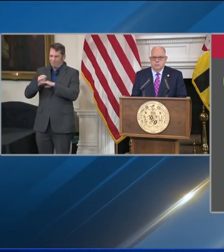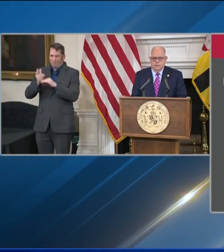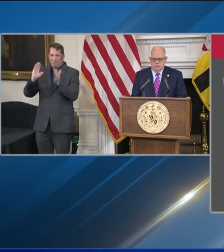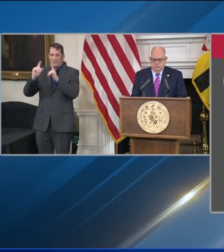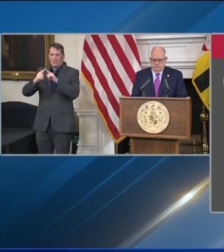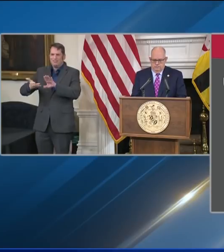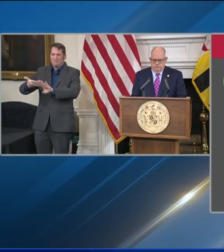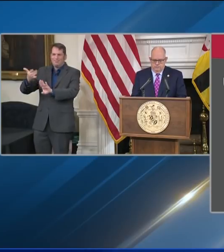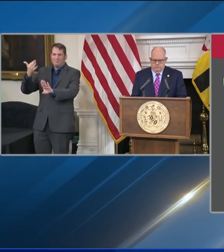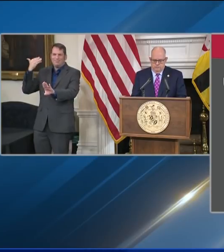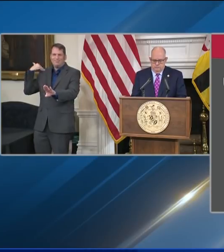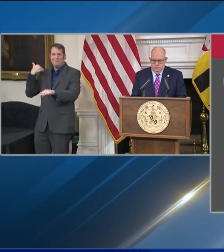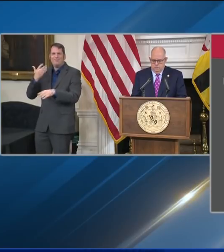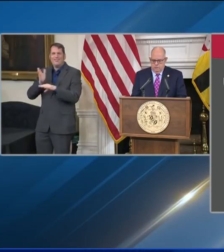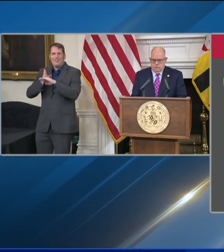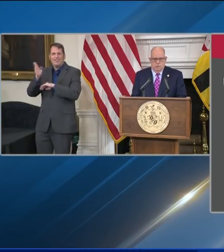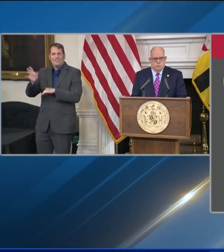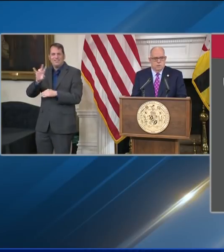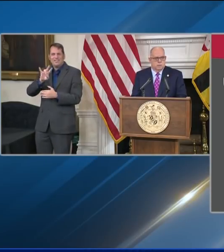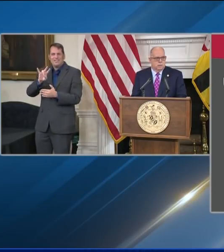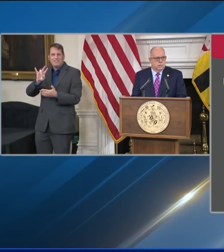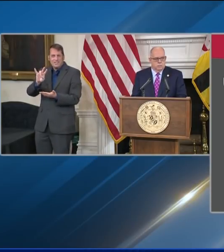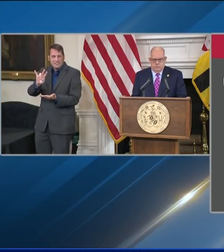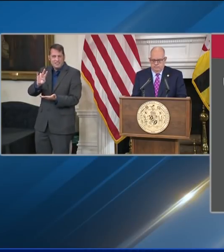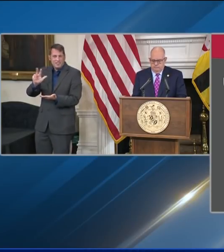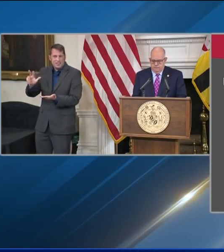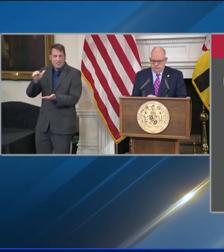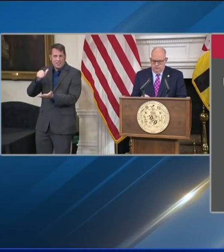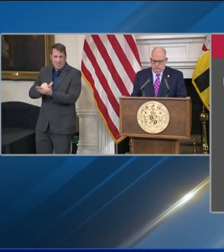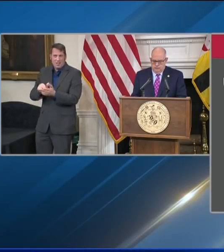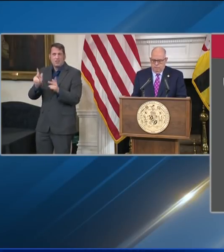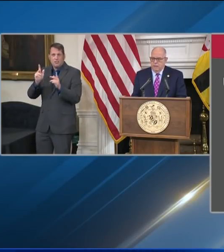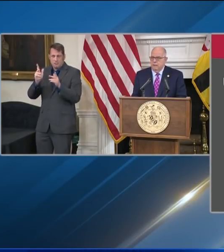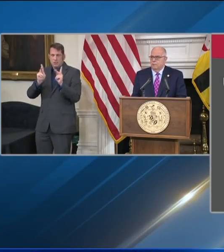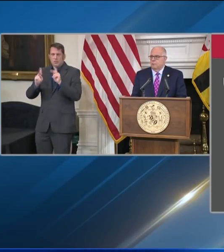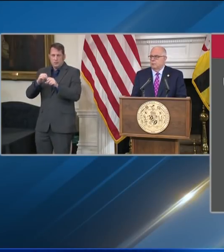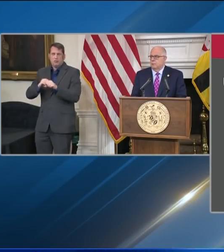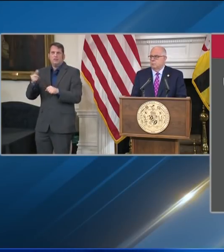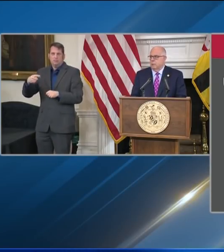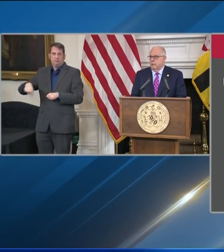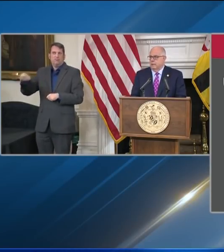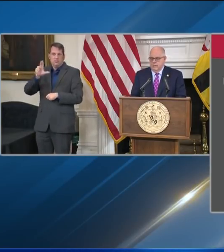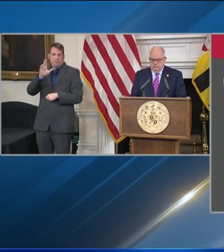SURGE THAT OUR HIGHEST LEVEL EVER WITH OVER SEVENTY THREE THOUSAND AMERICANS HOSPITALIZED.